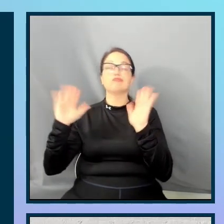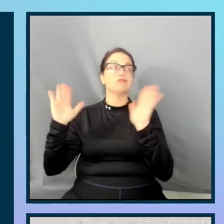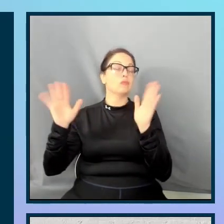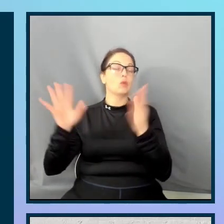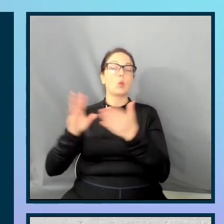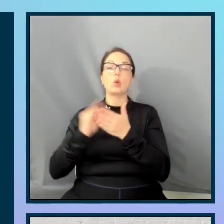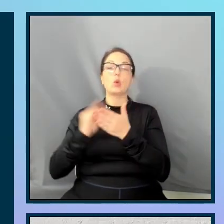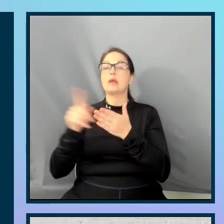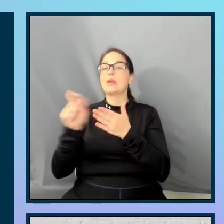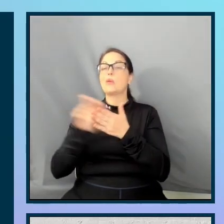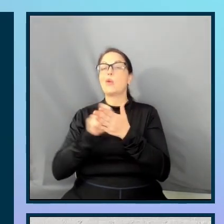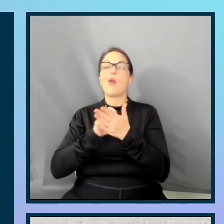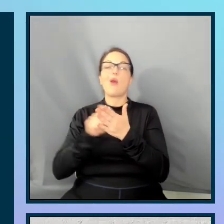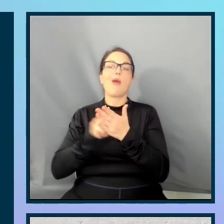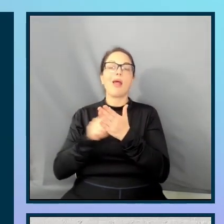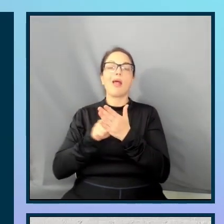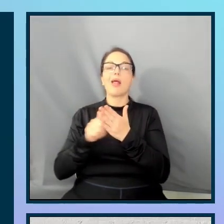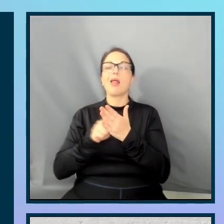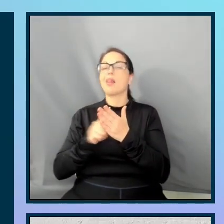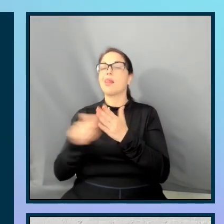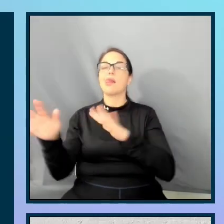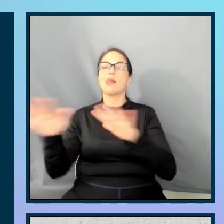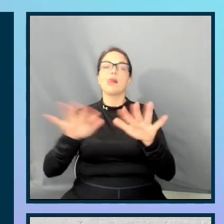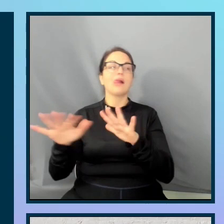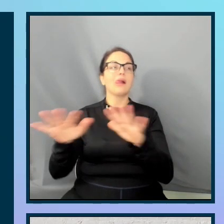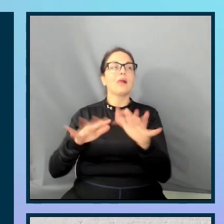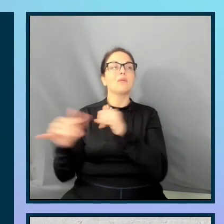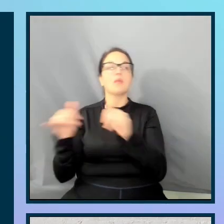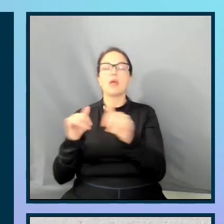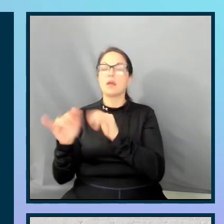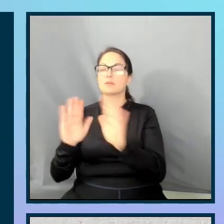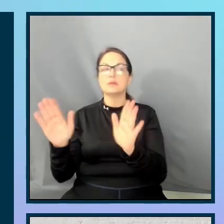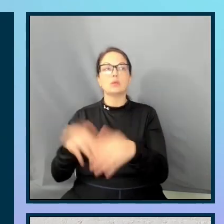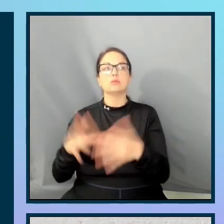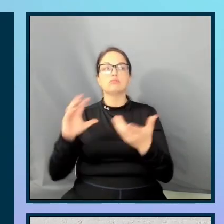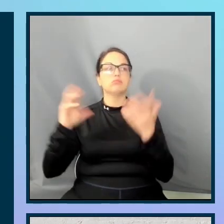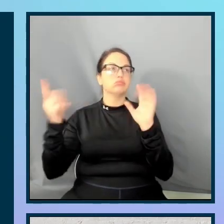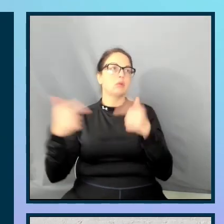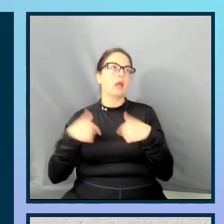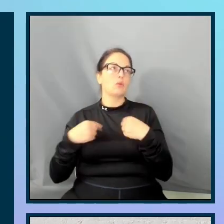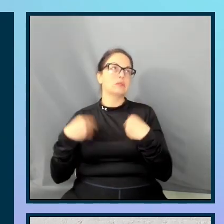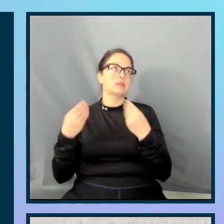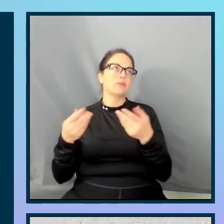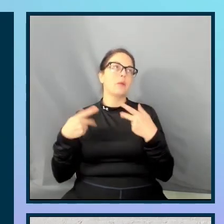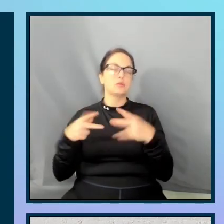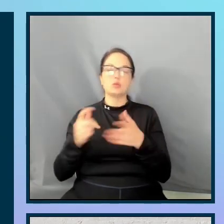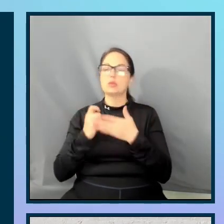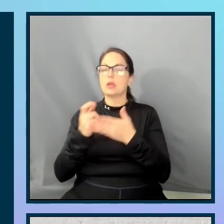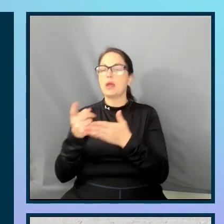coloring and messing around. It was a disaster. I was given the opportunity to help them refocus